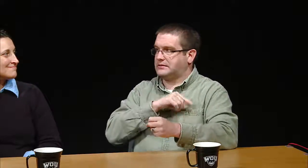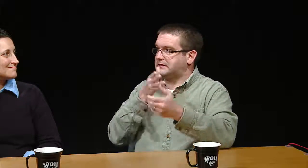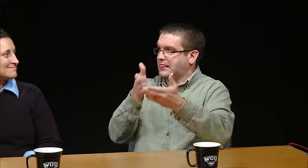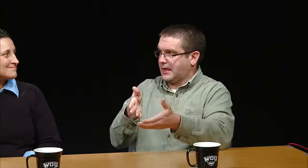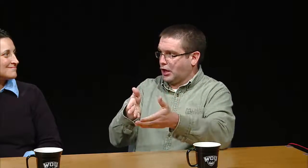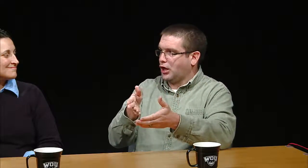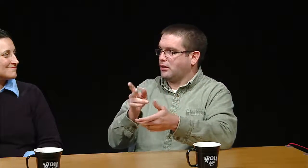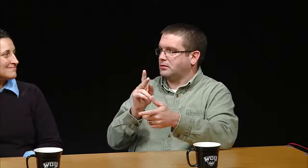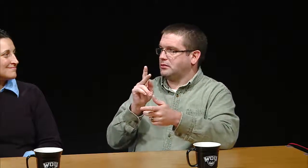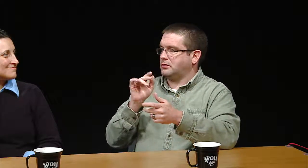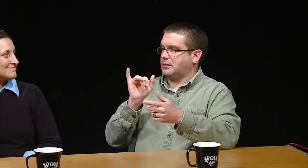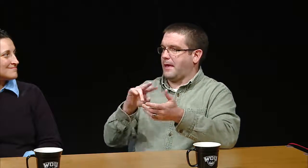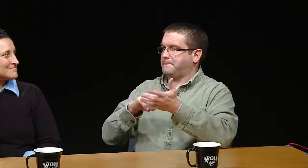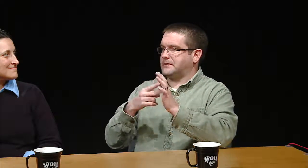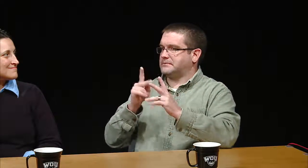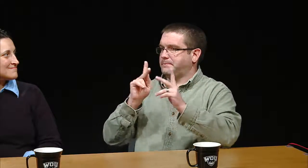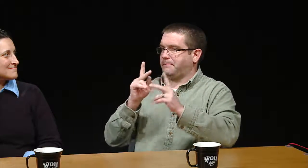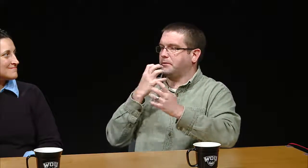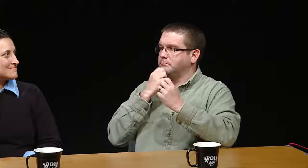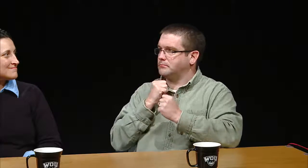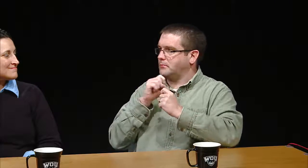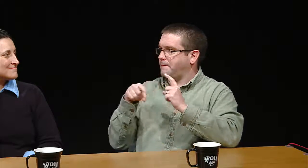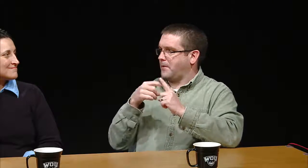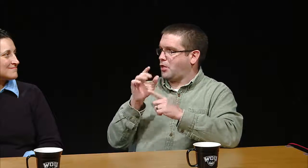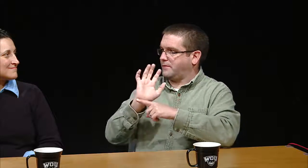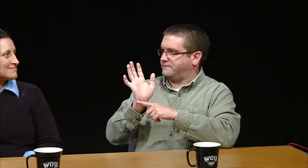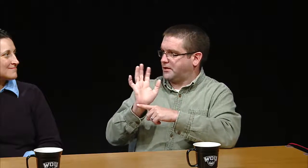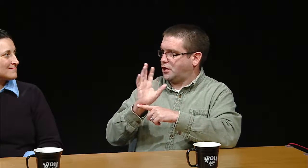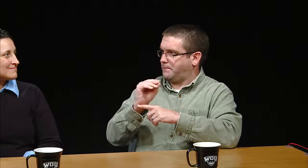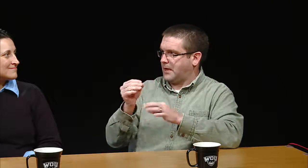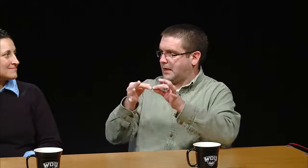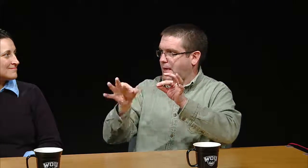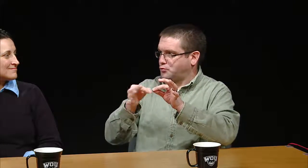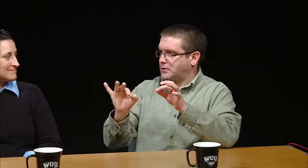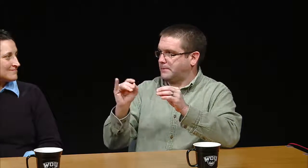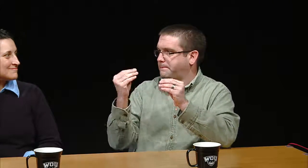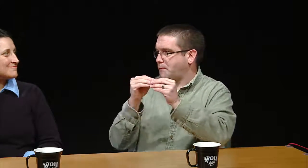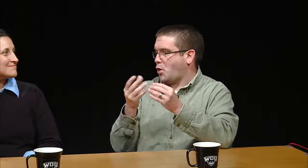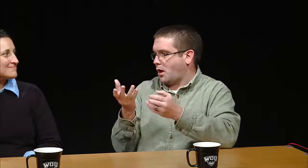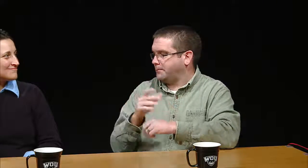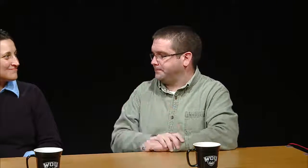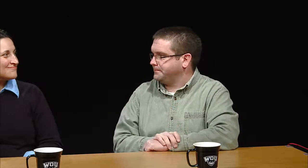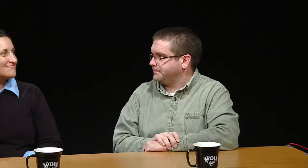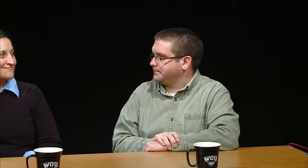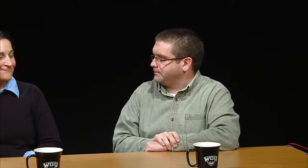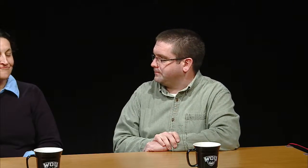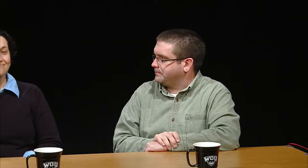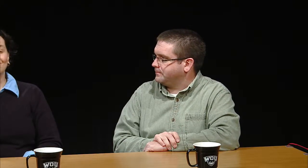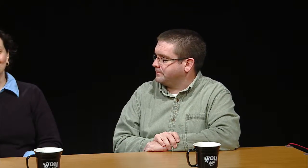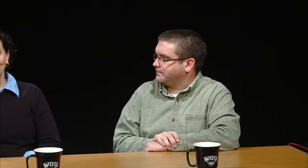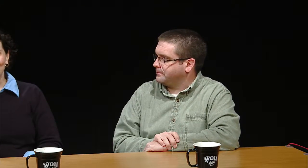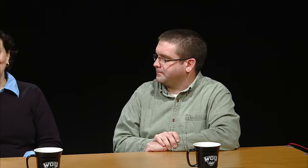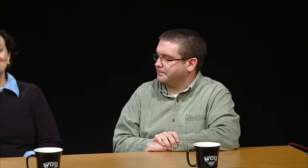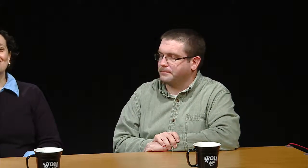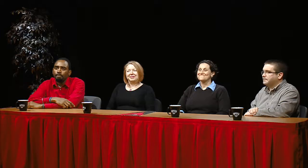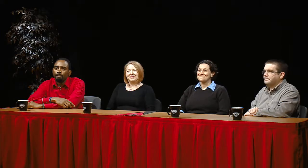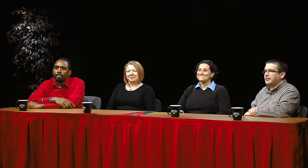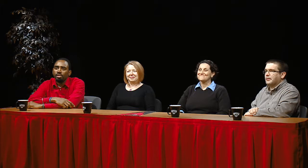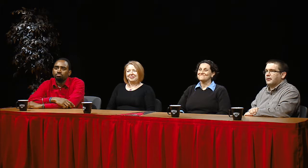and also the perception of our organization, and how all of that, in five seconds, just from something not being captioned,